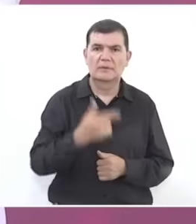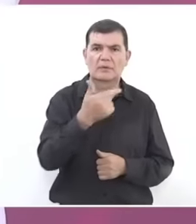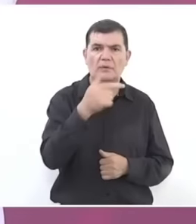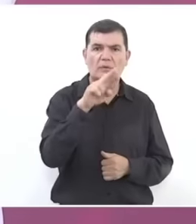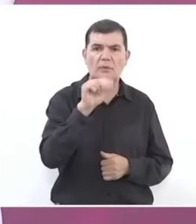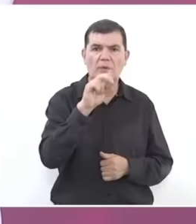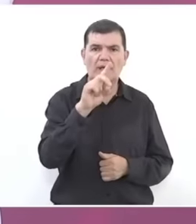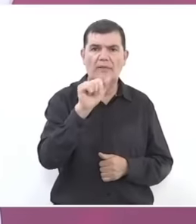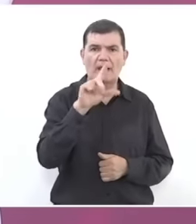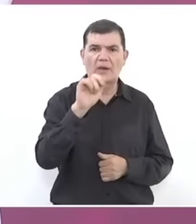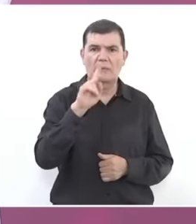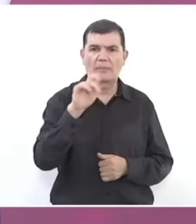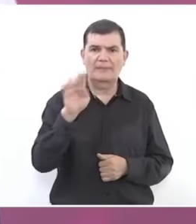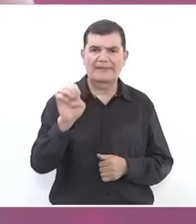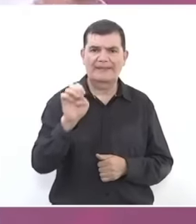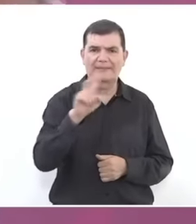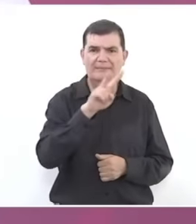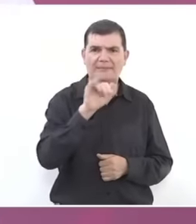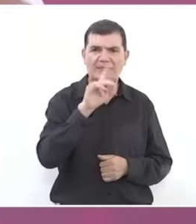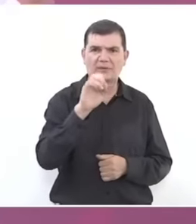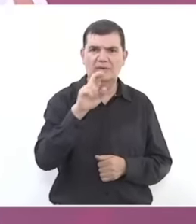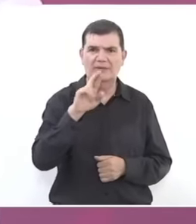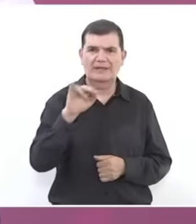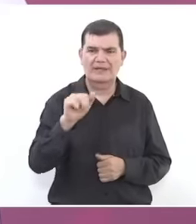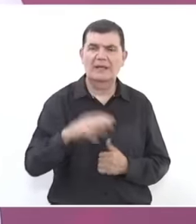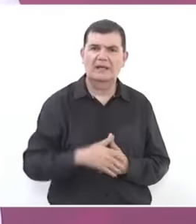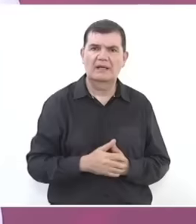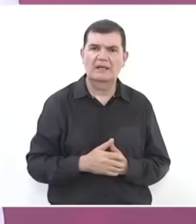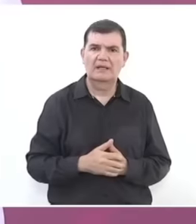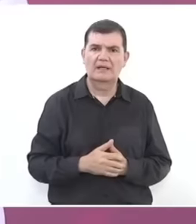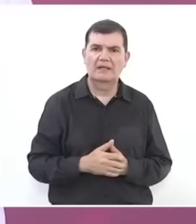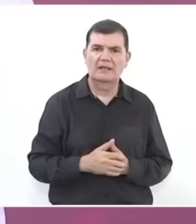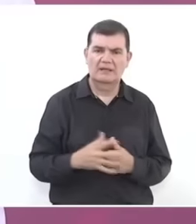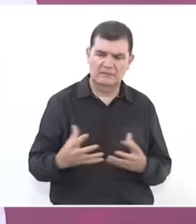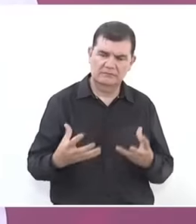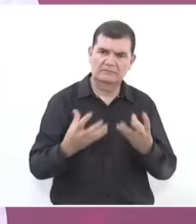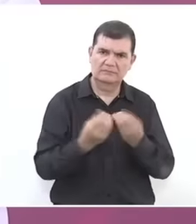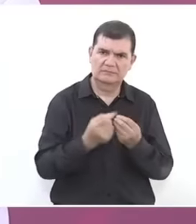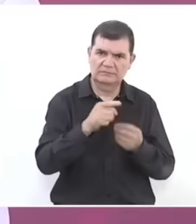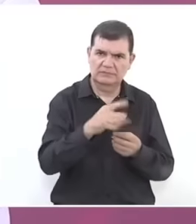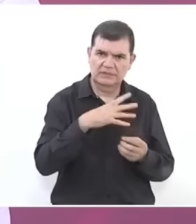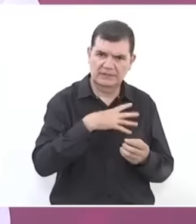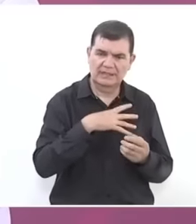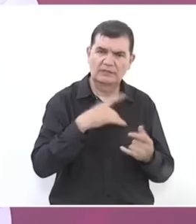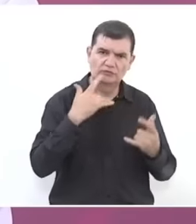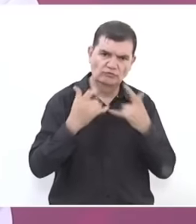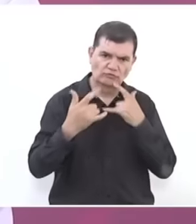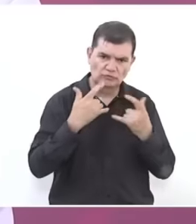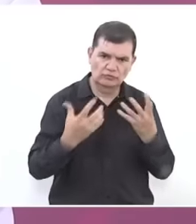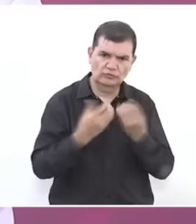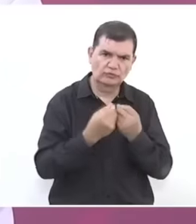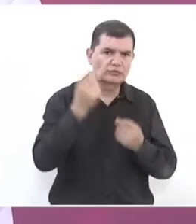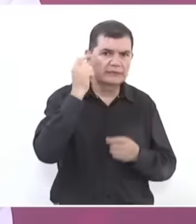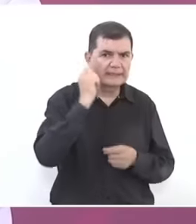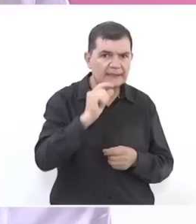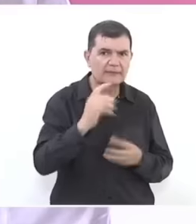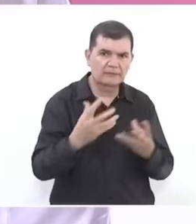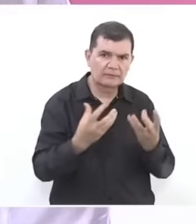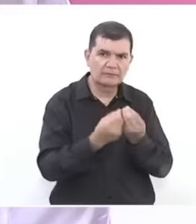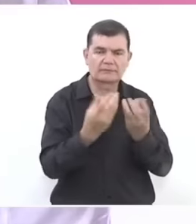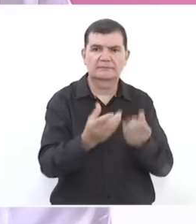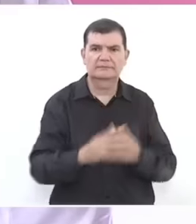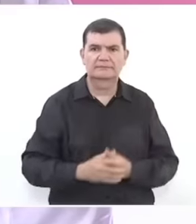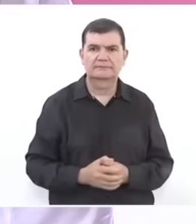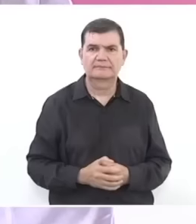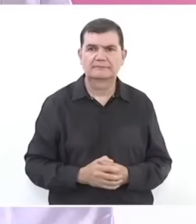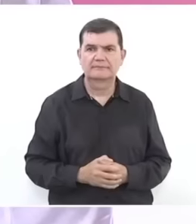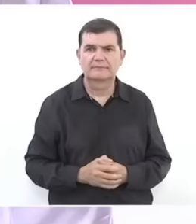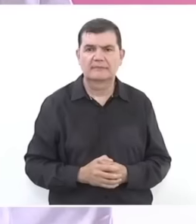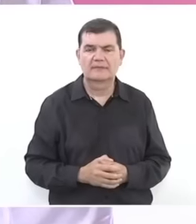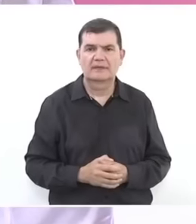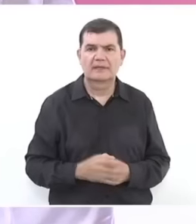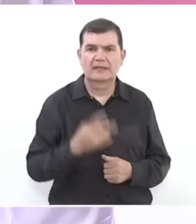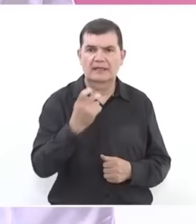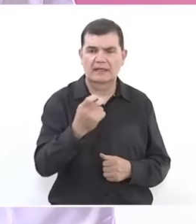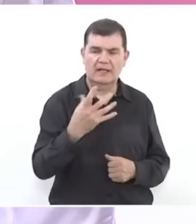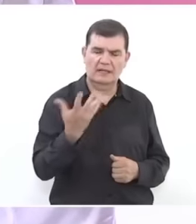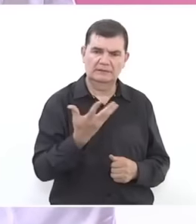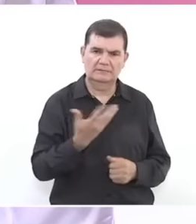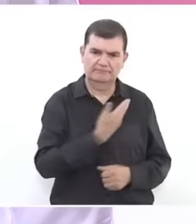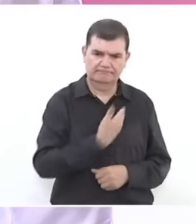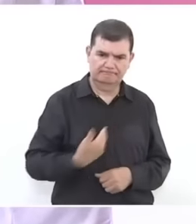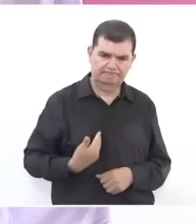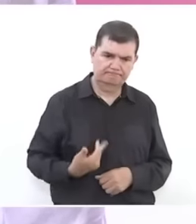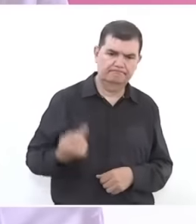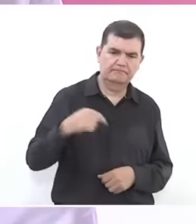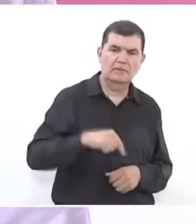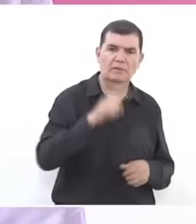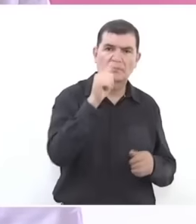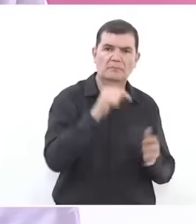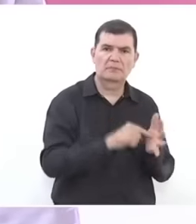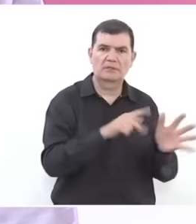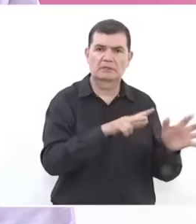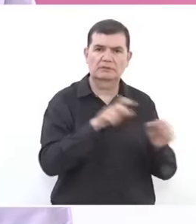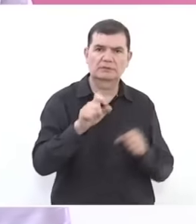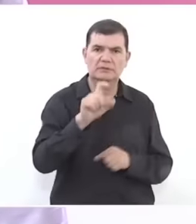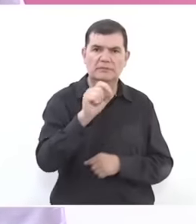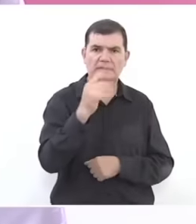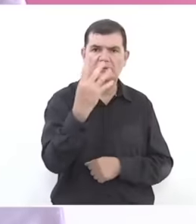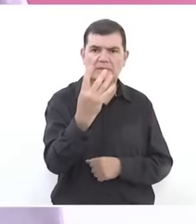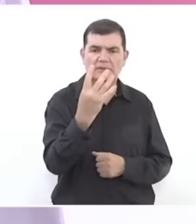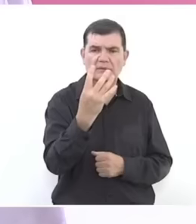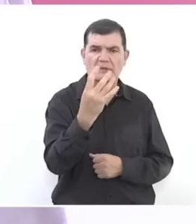Victoria who fought together with Vicente Guerrero and he governed from 1824 to